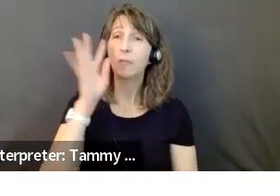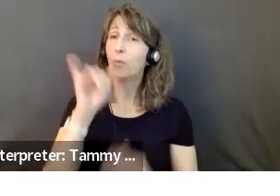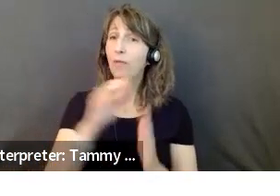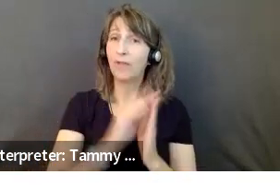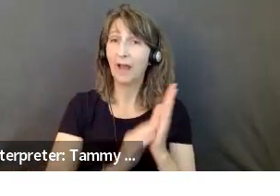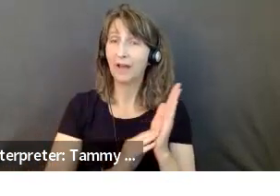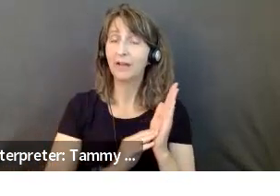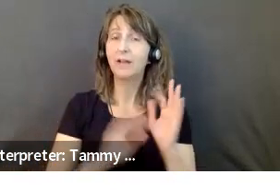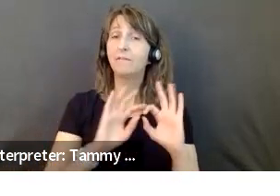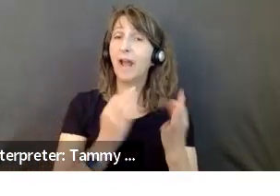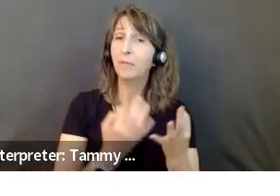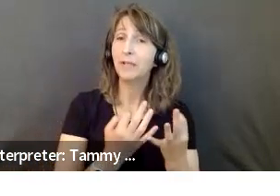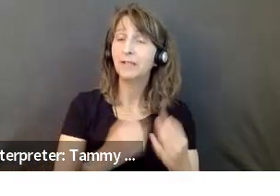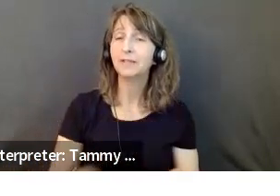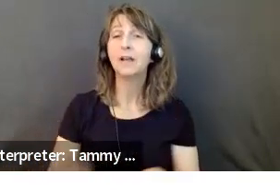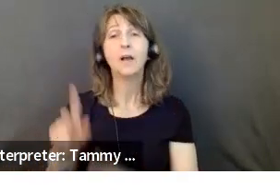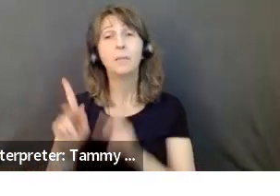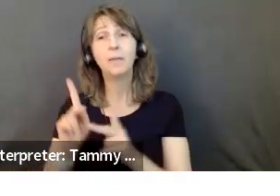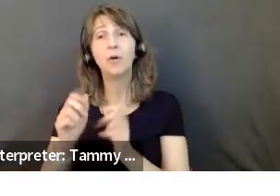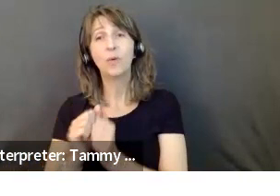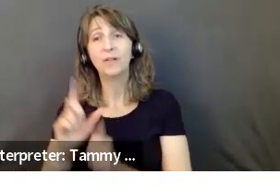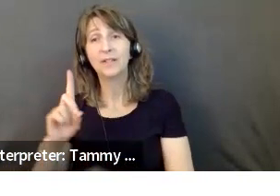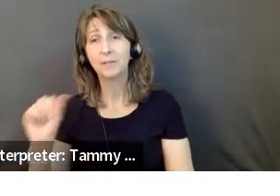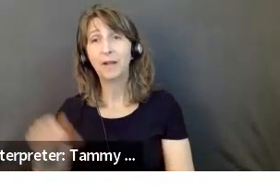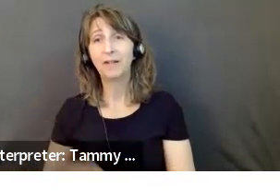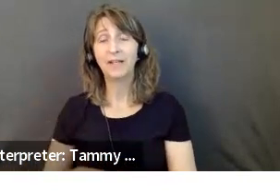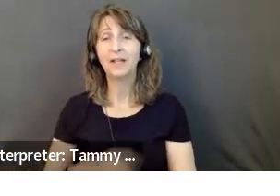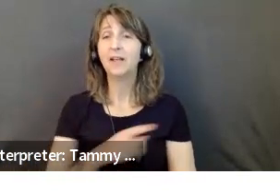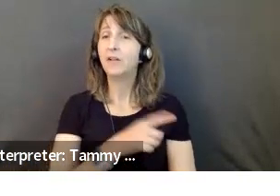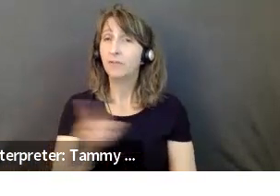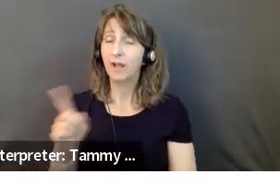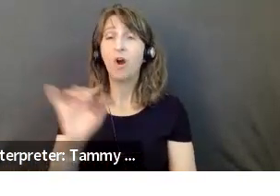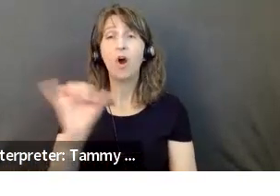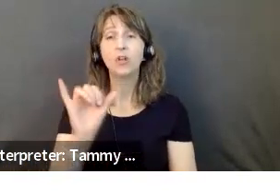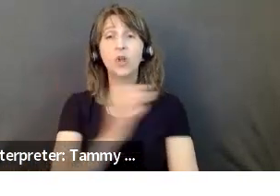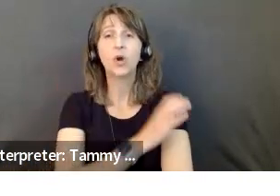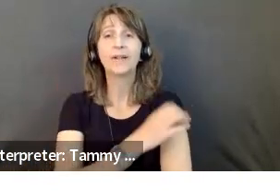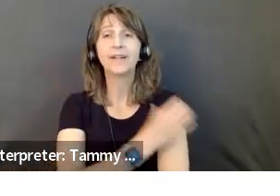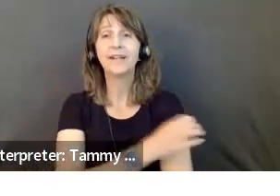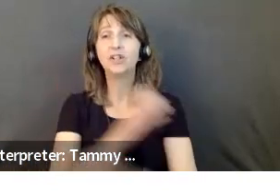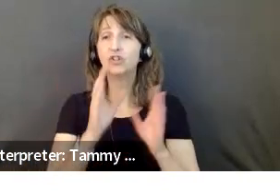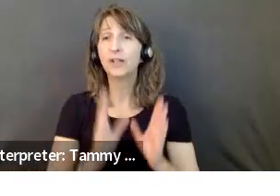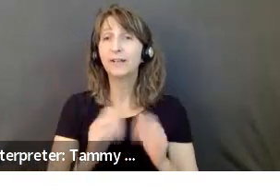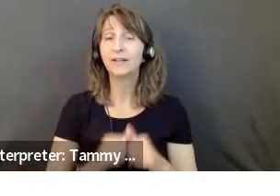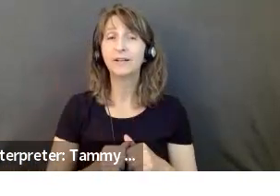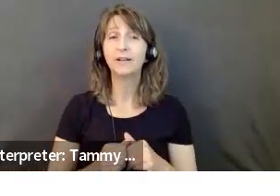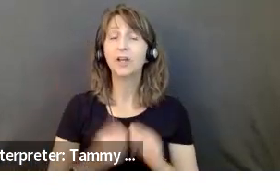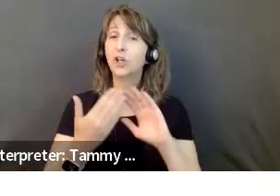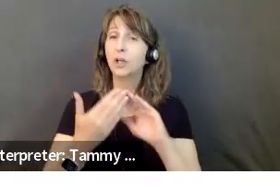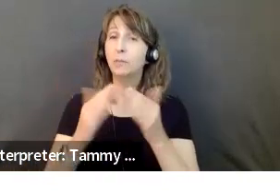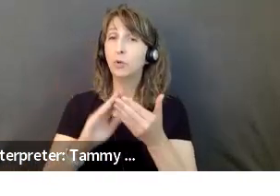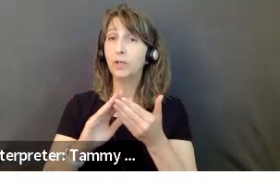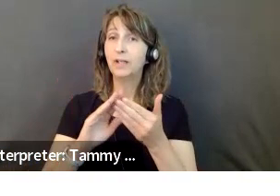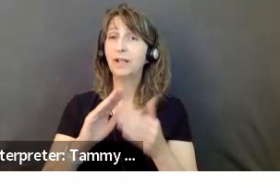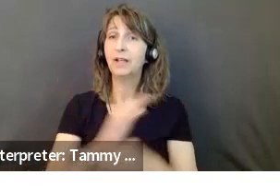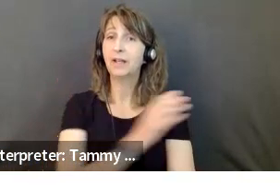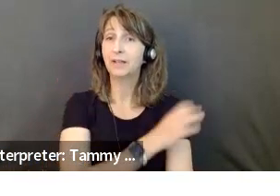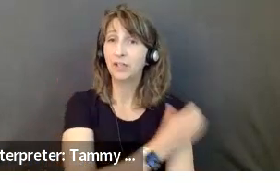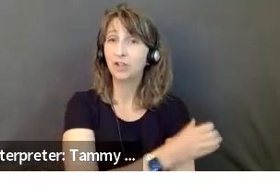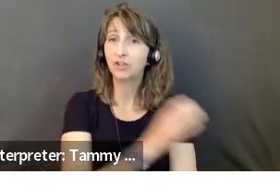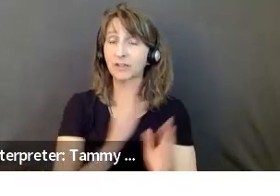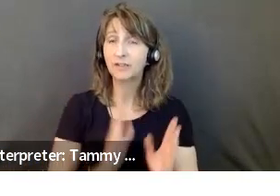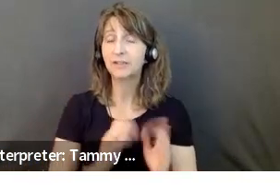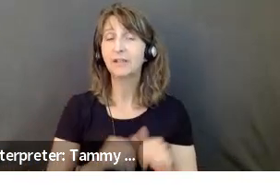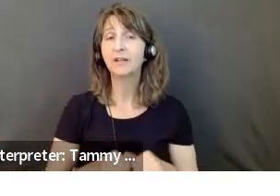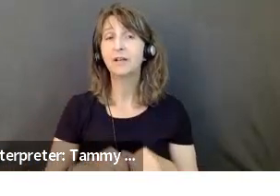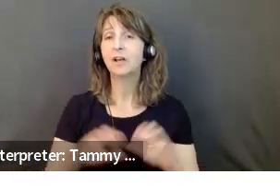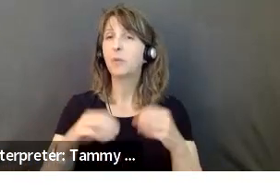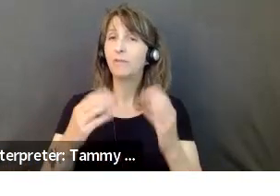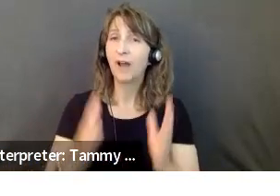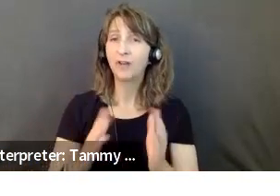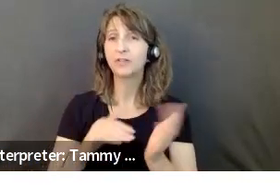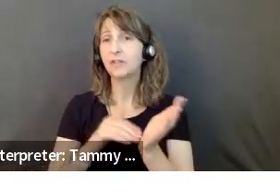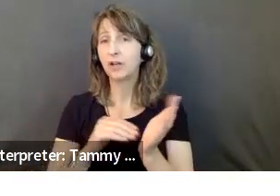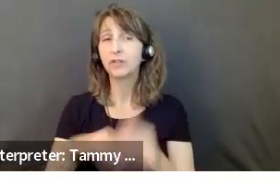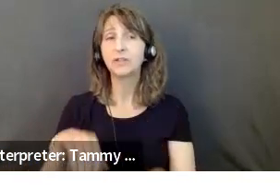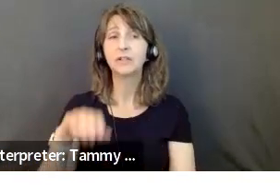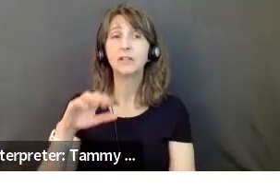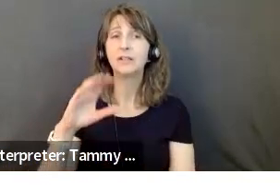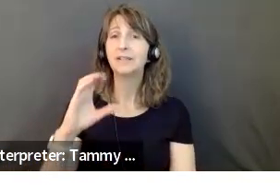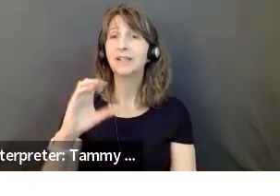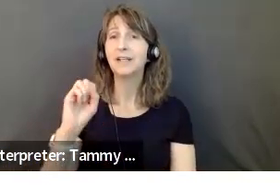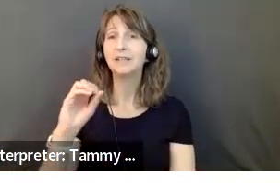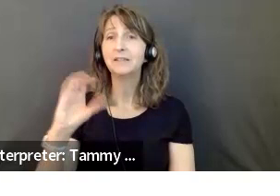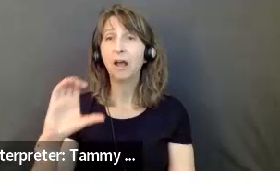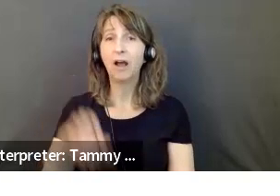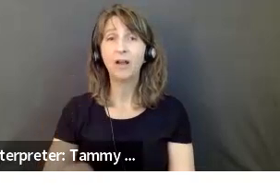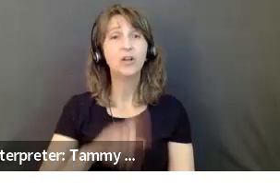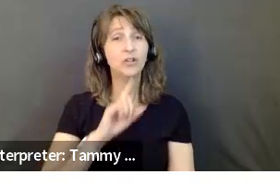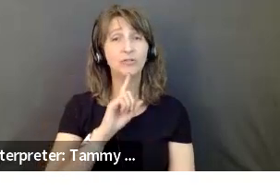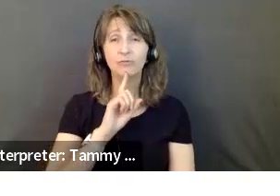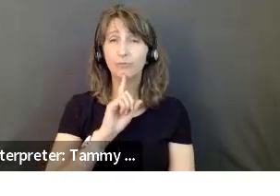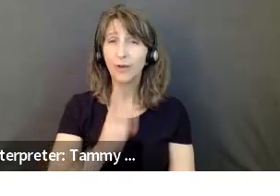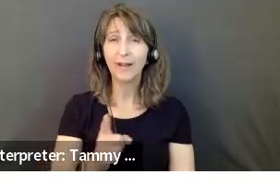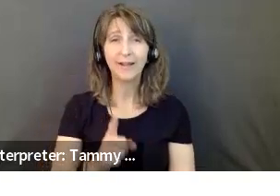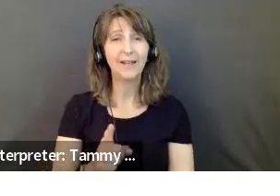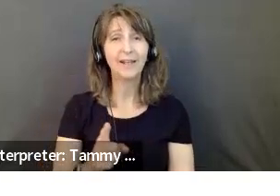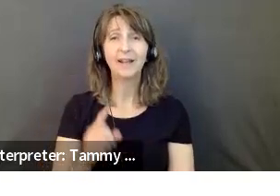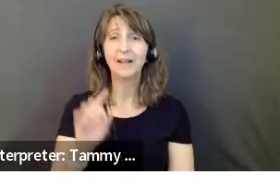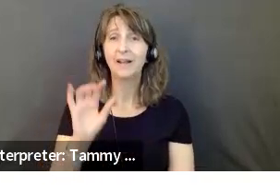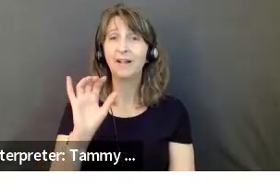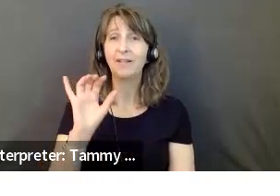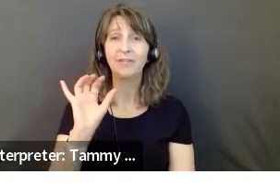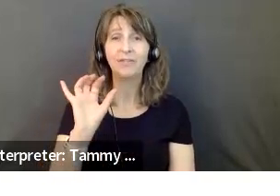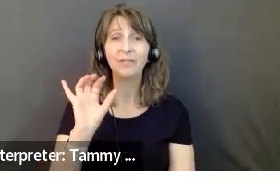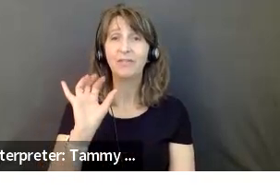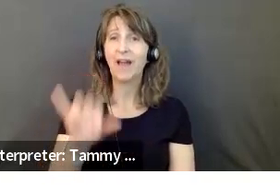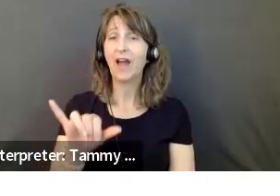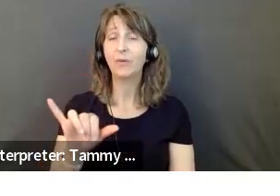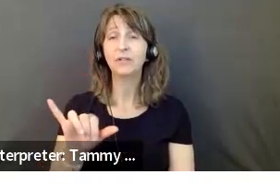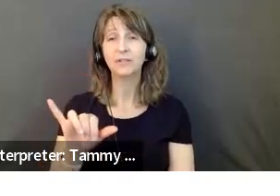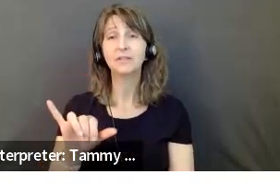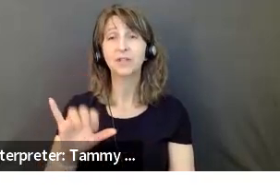These key players within the systems clinicians community based clinicians providers of these services see sock it really was very much a group effort to get this done. It really, was very much a group effort to get this done.